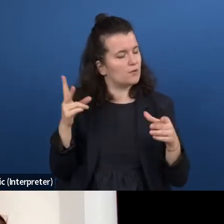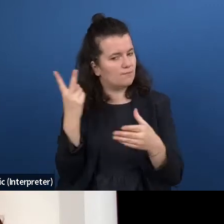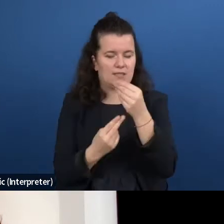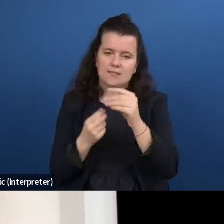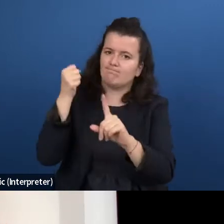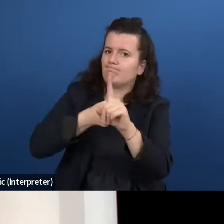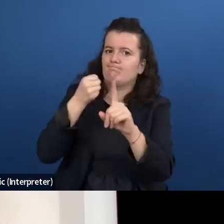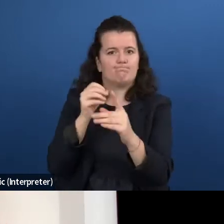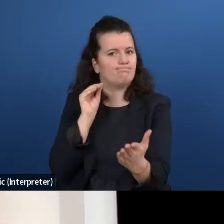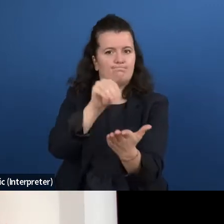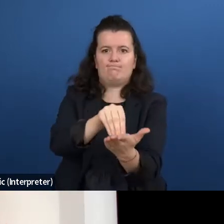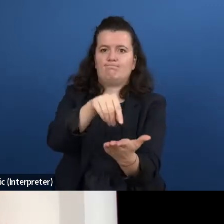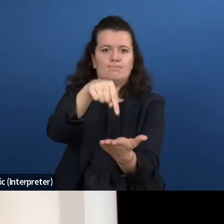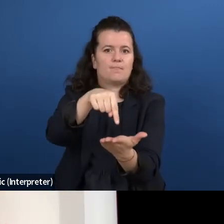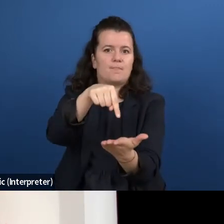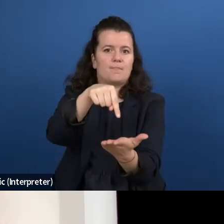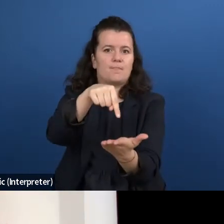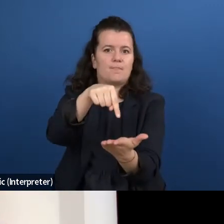Thank you very much.